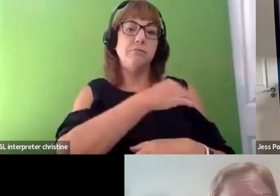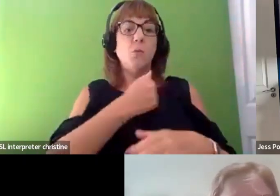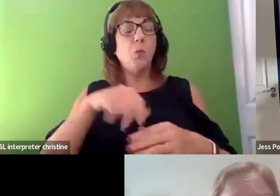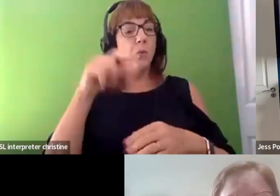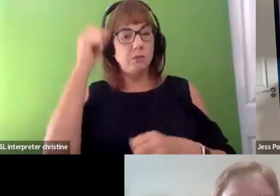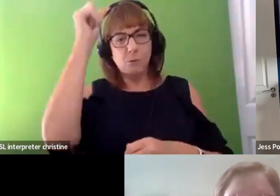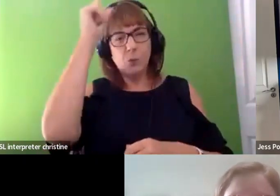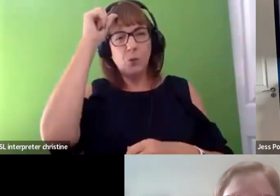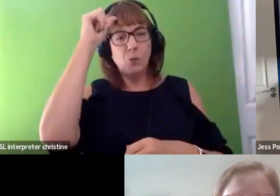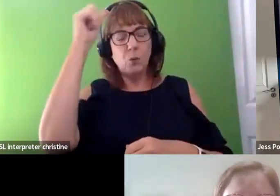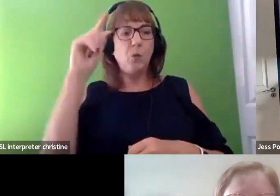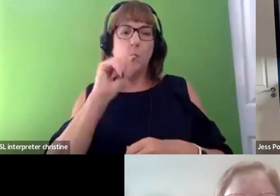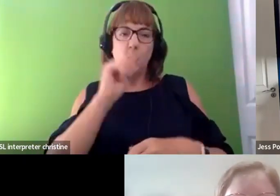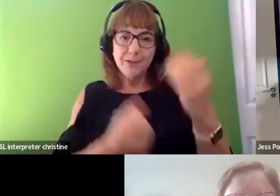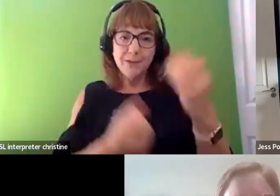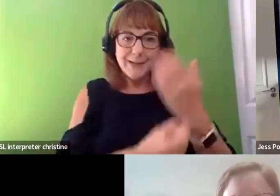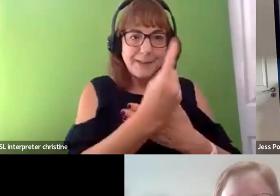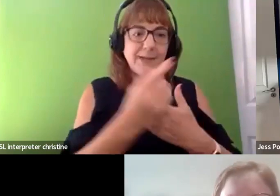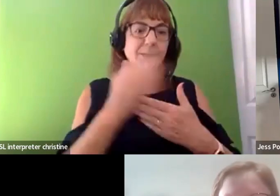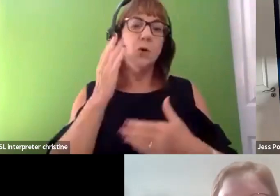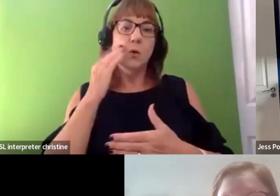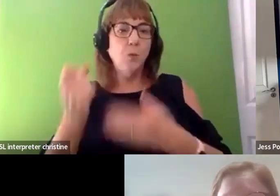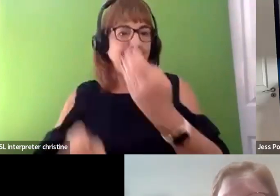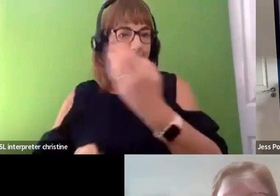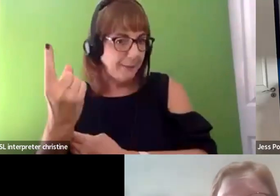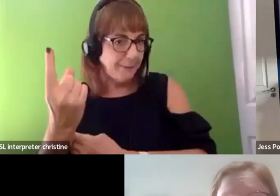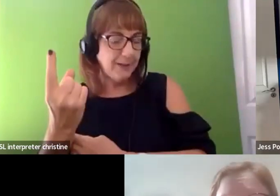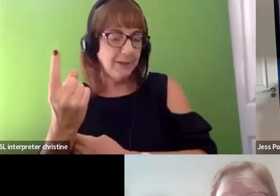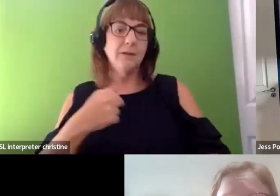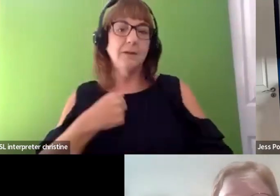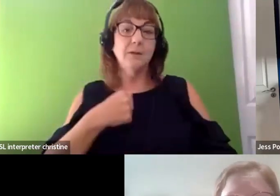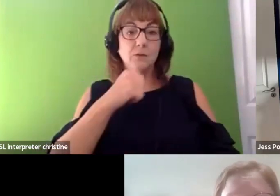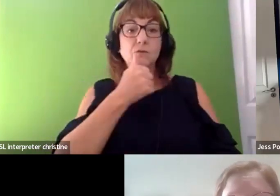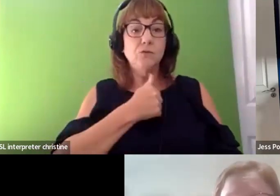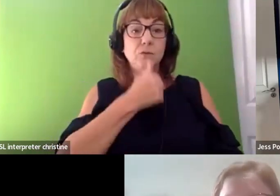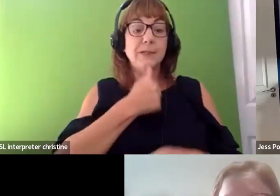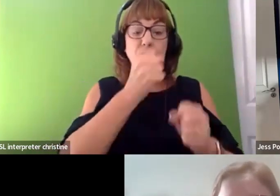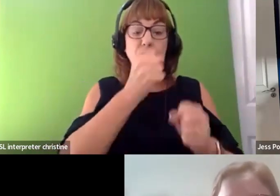use that in my clinic for my children, but I use it in my clinic also because I then know what